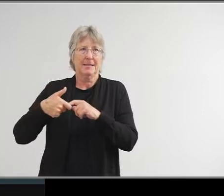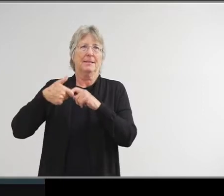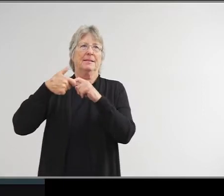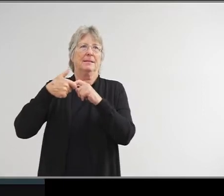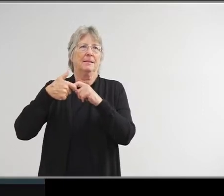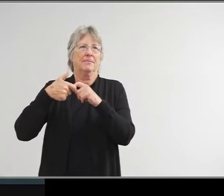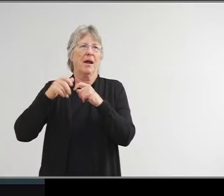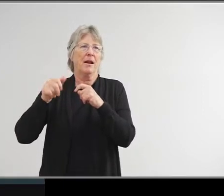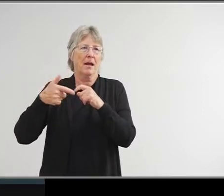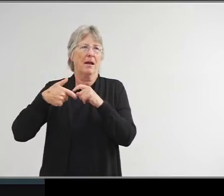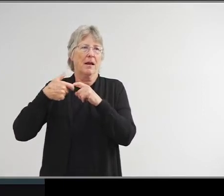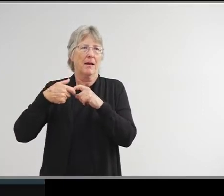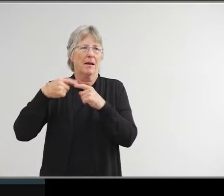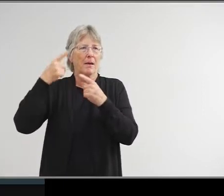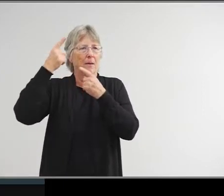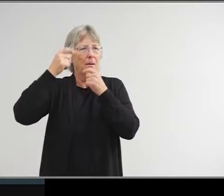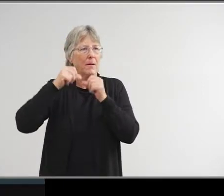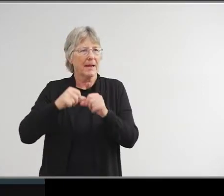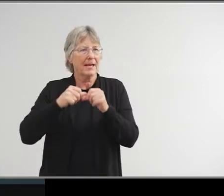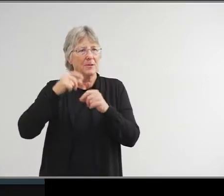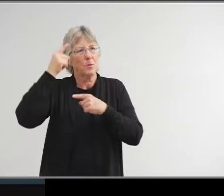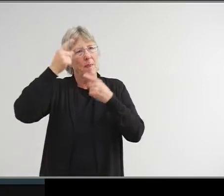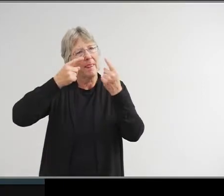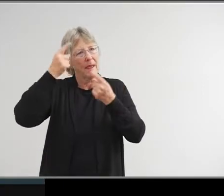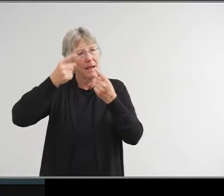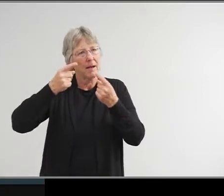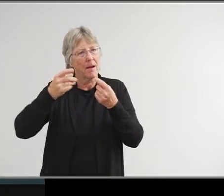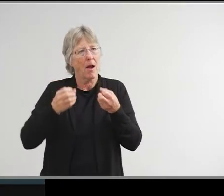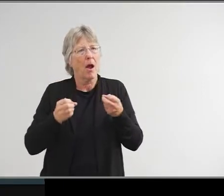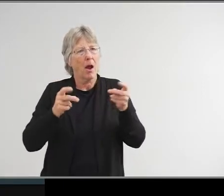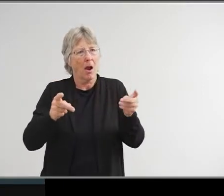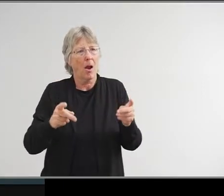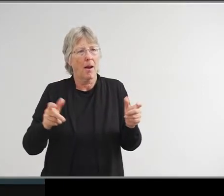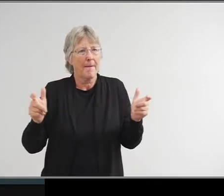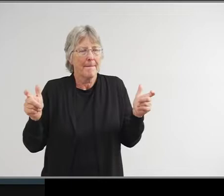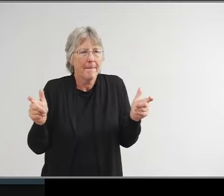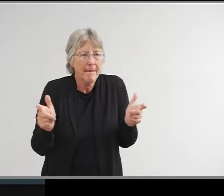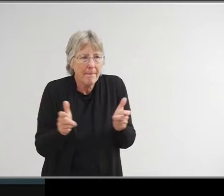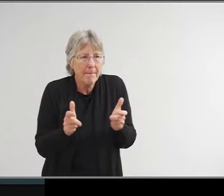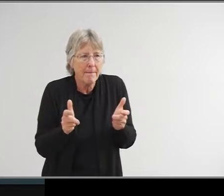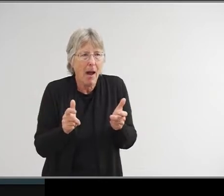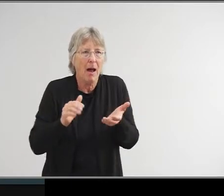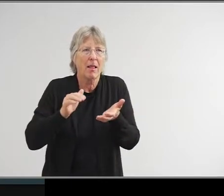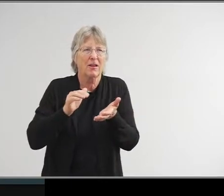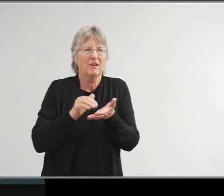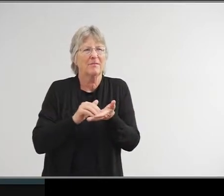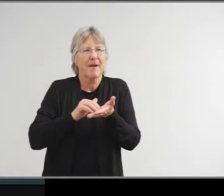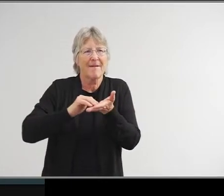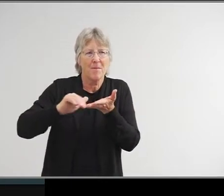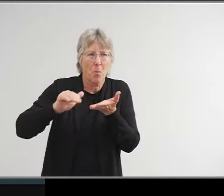we will continue to think about the opportunity for a smaller scale waiver process with our city